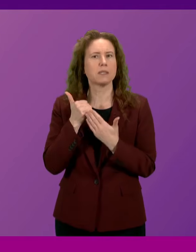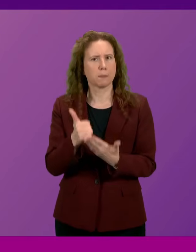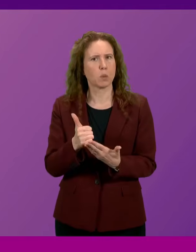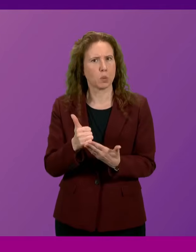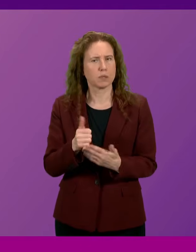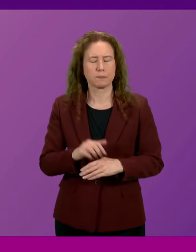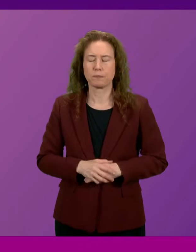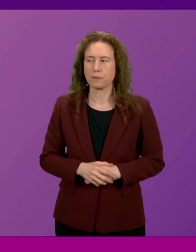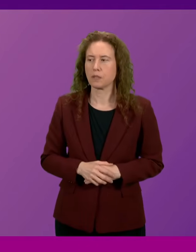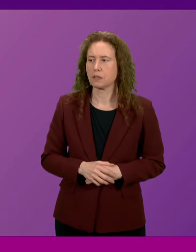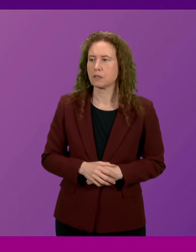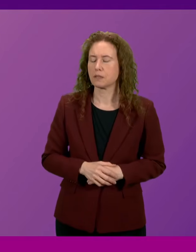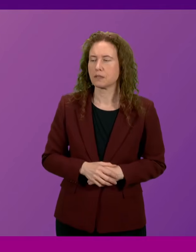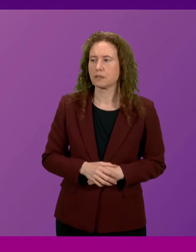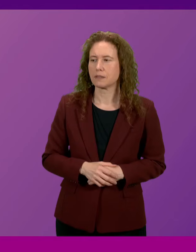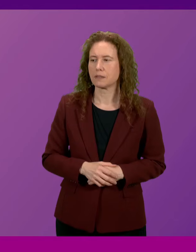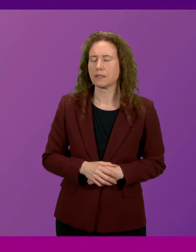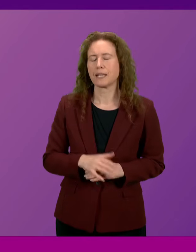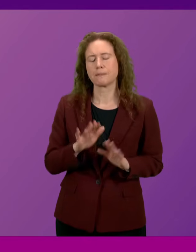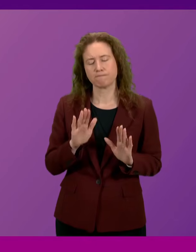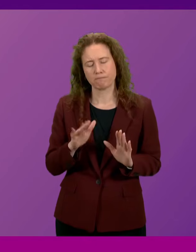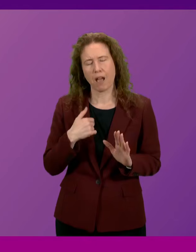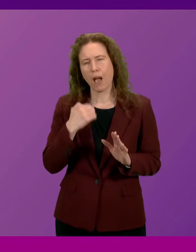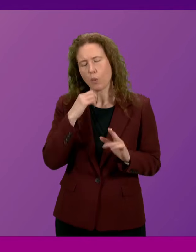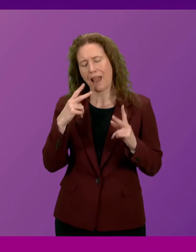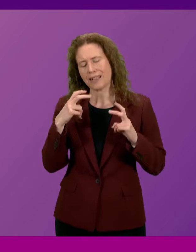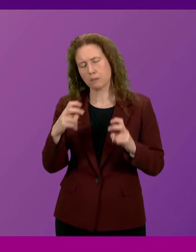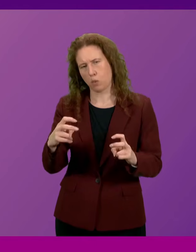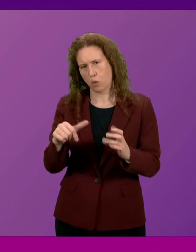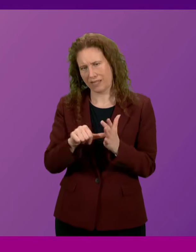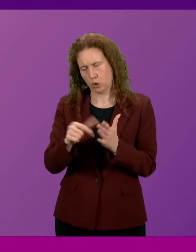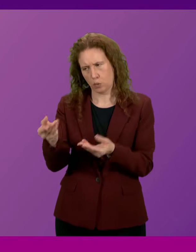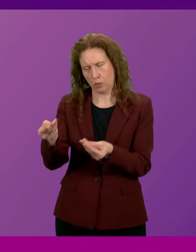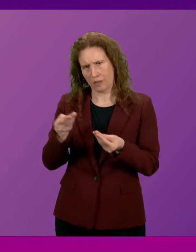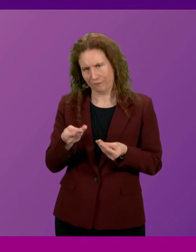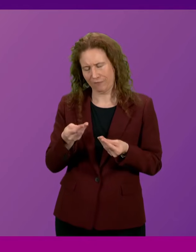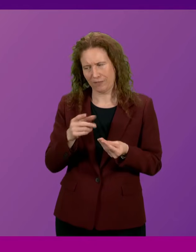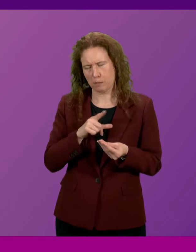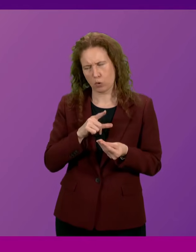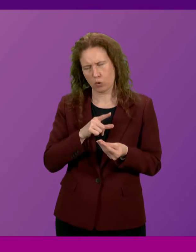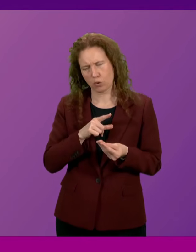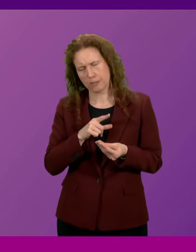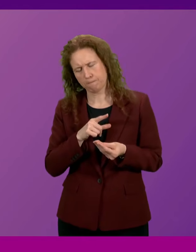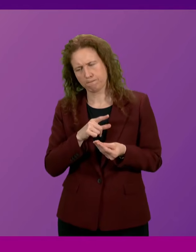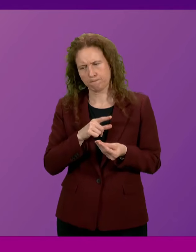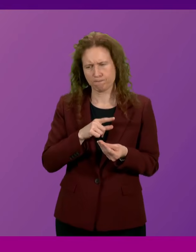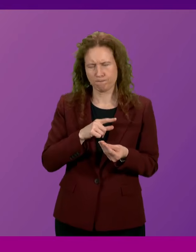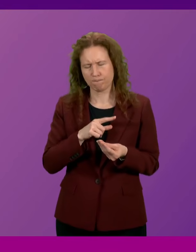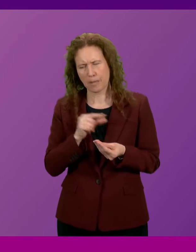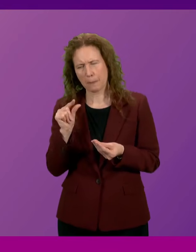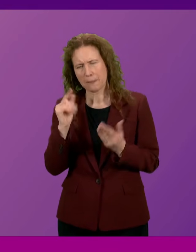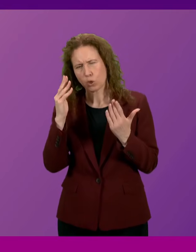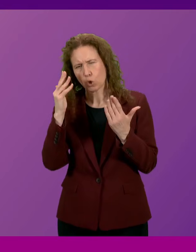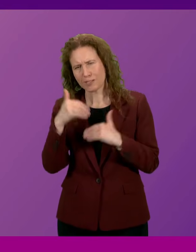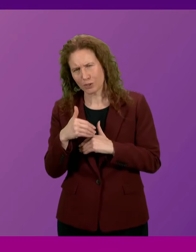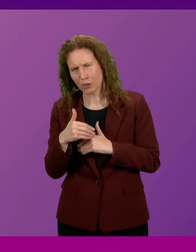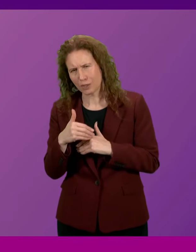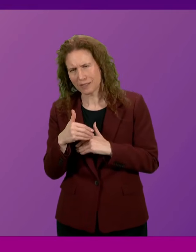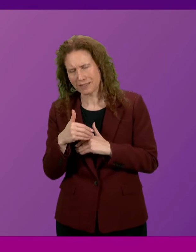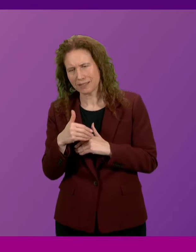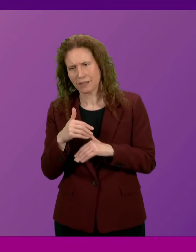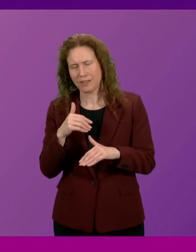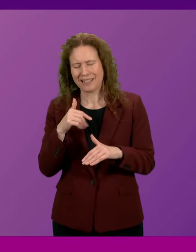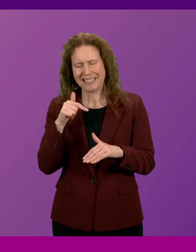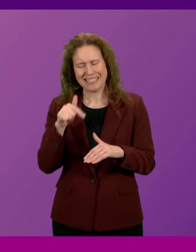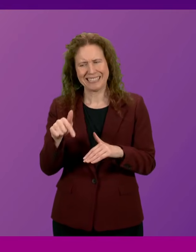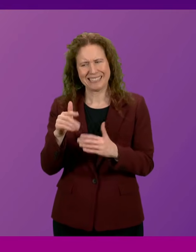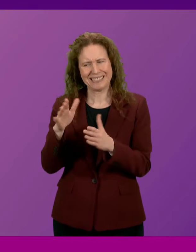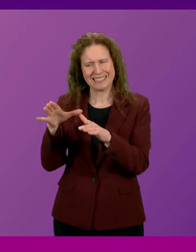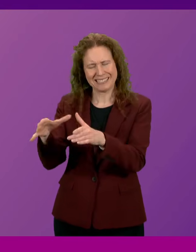I am going to explore the issue that Mr Marra raises with me. This is an independent clinical